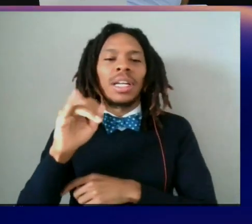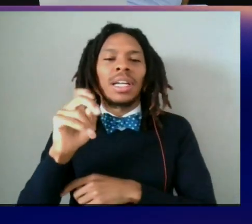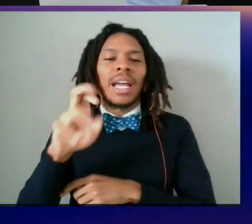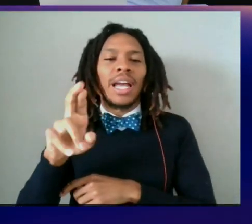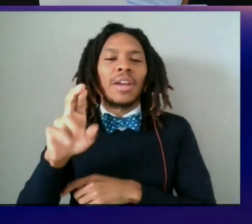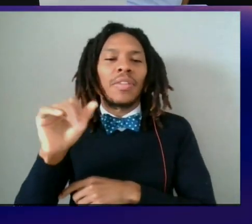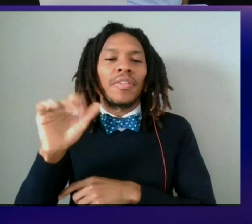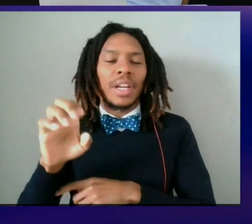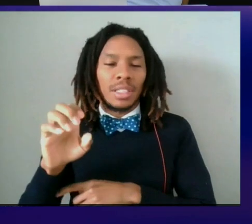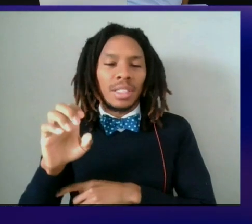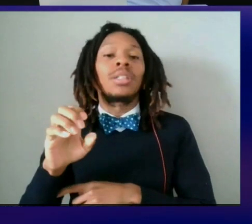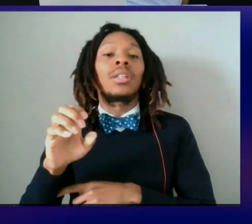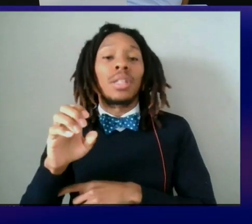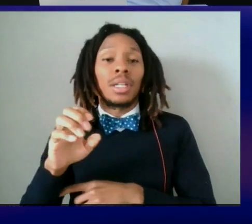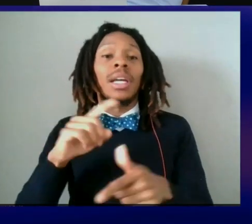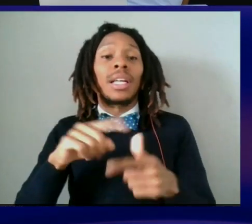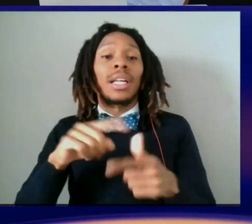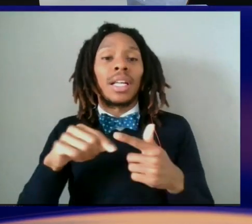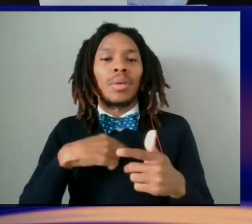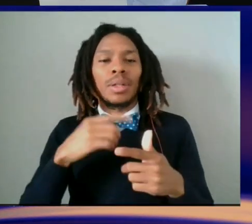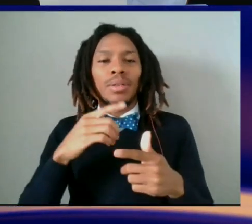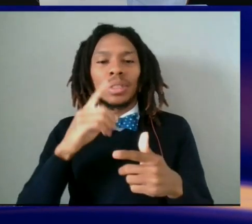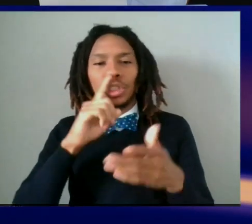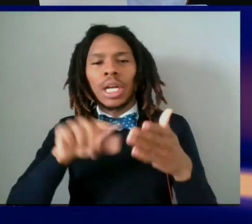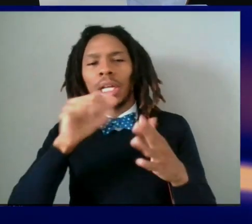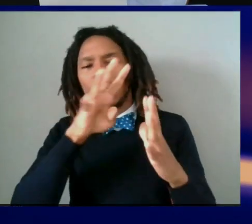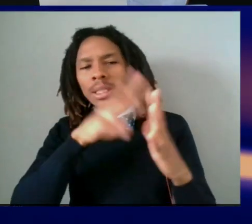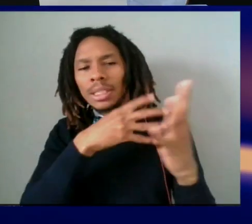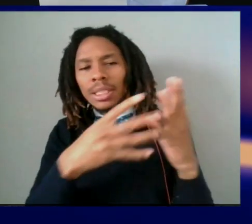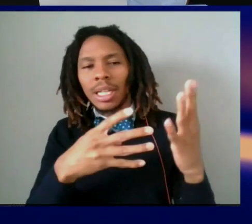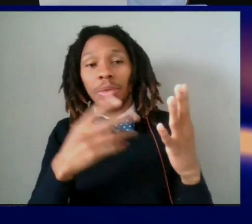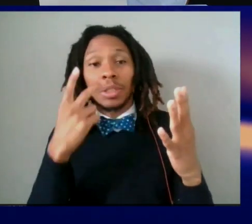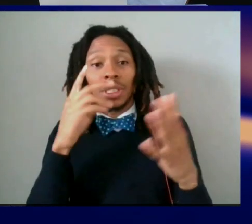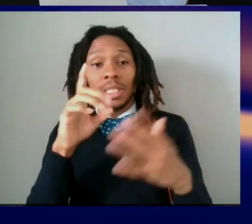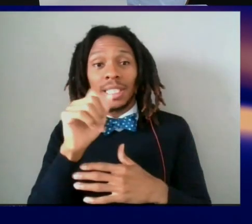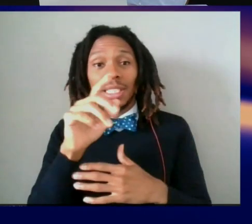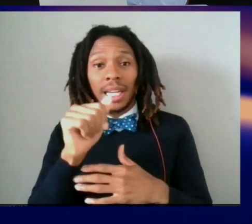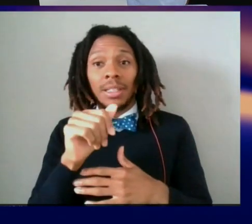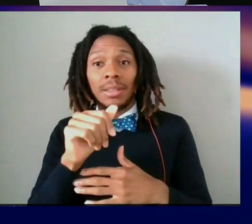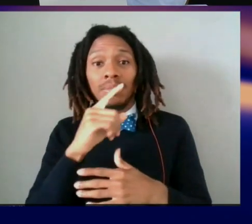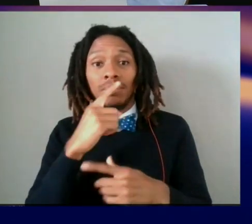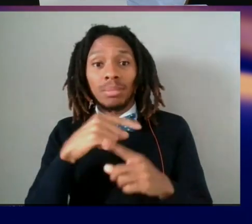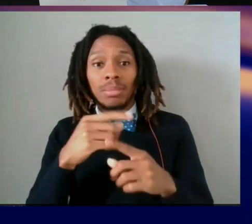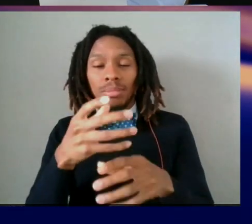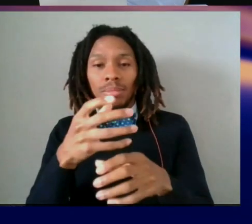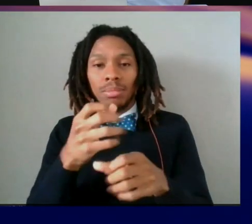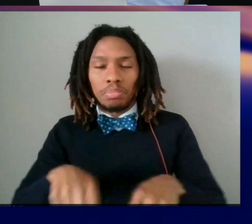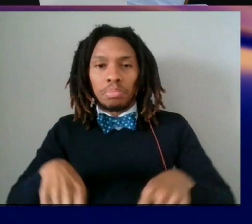and here we're checking out another table and you can see the data's coming back in real time. And so in pretty low latency.